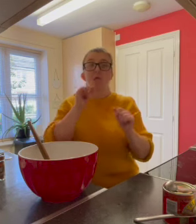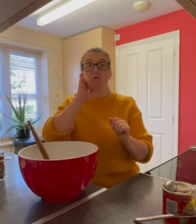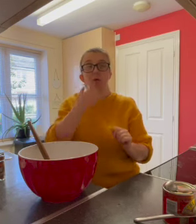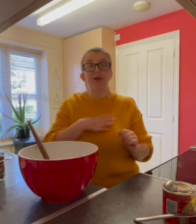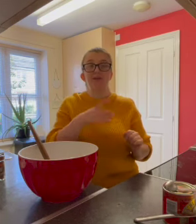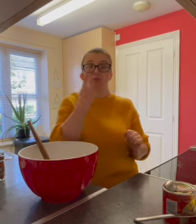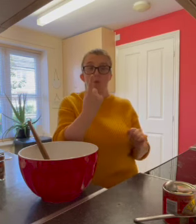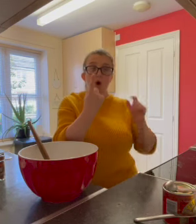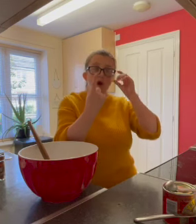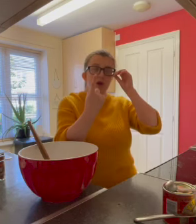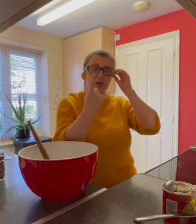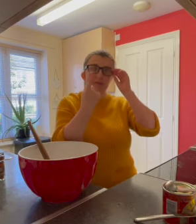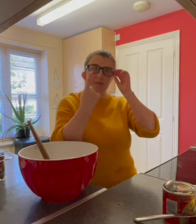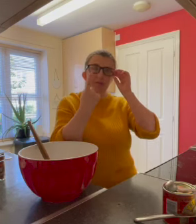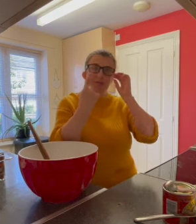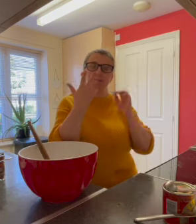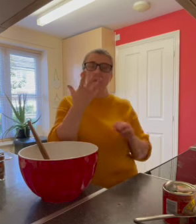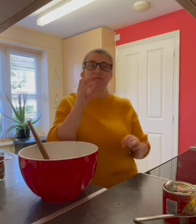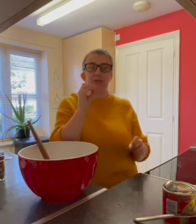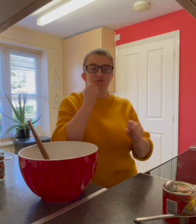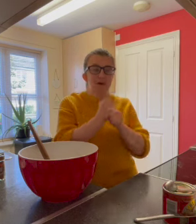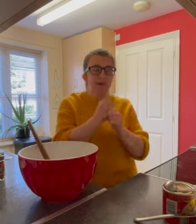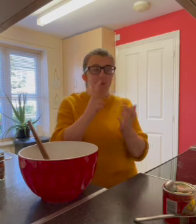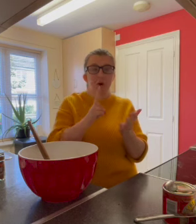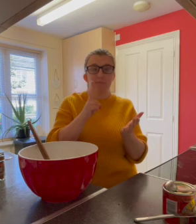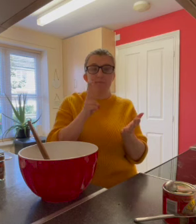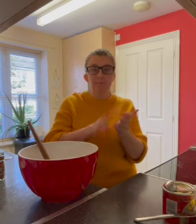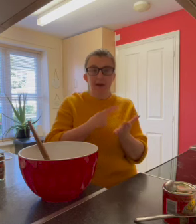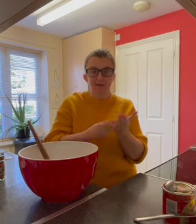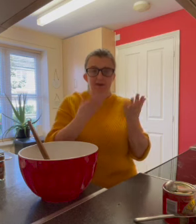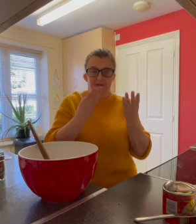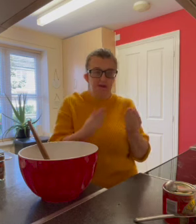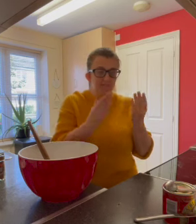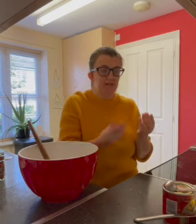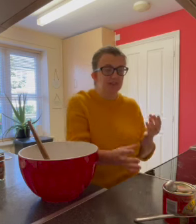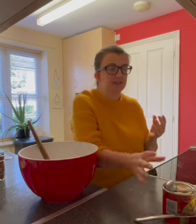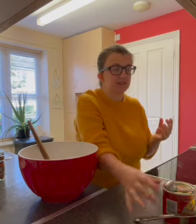you will need 150 Butter, Softened,